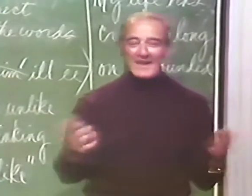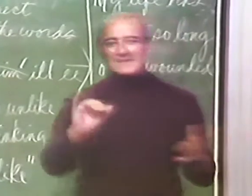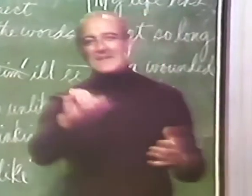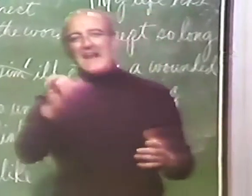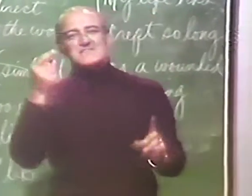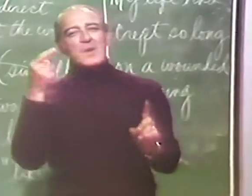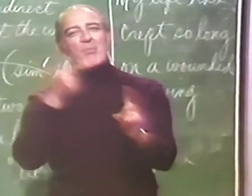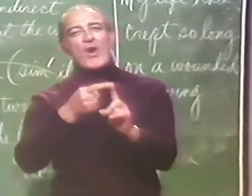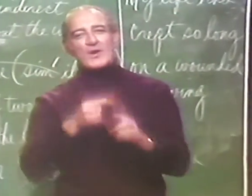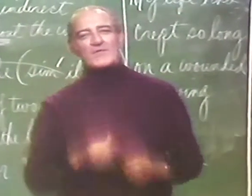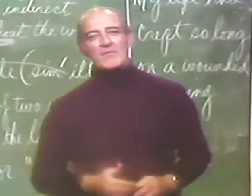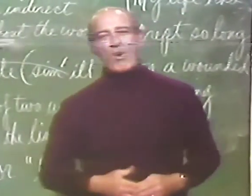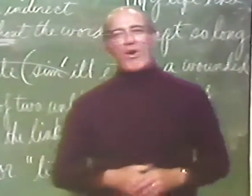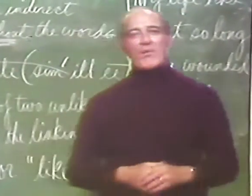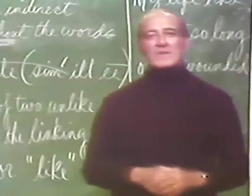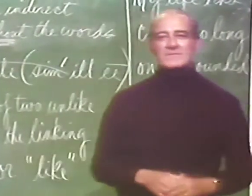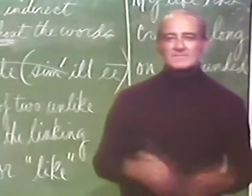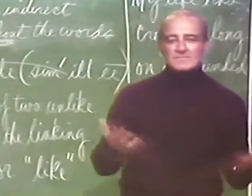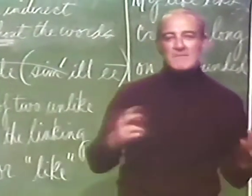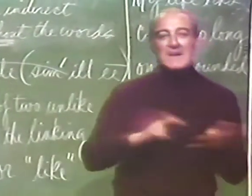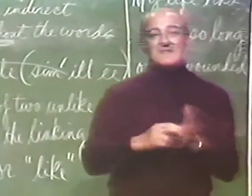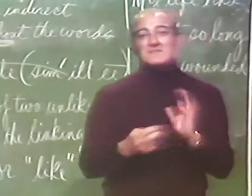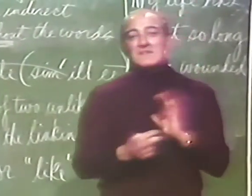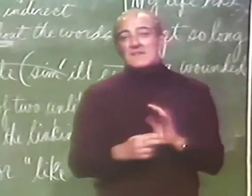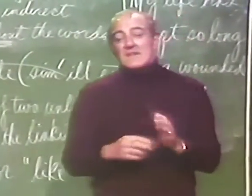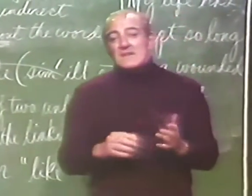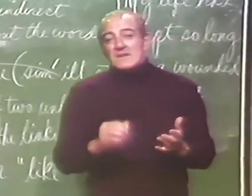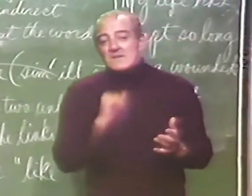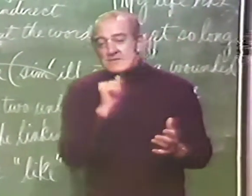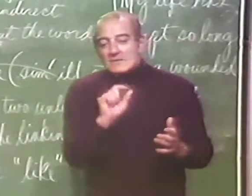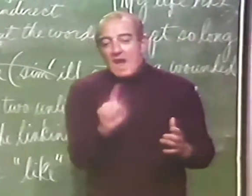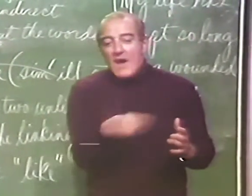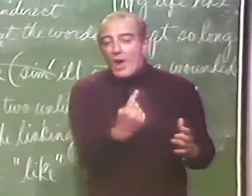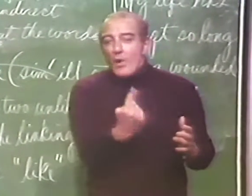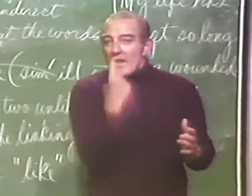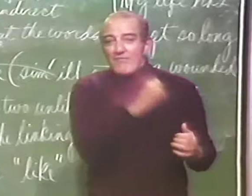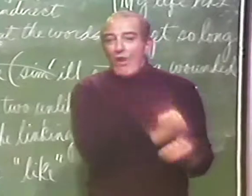HURRY UP. DON'T WASTE TIME. OK. THAT'S THE POINT OF THE POEM--